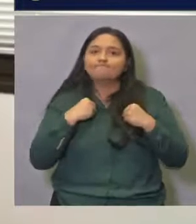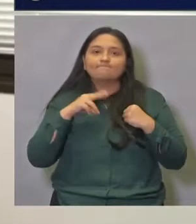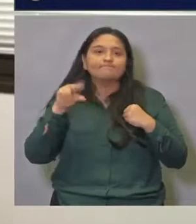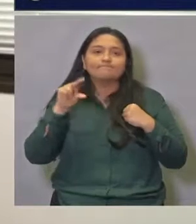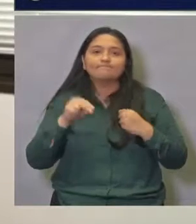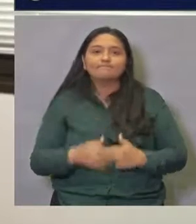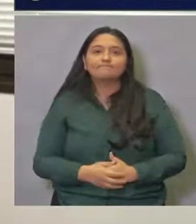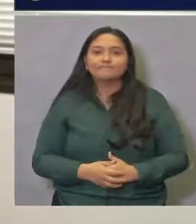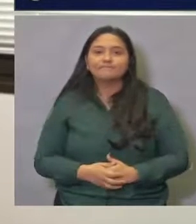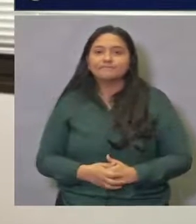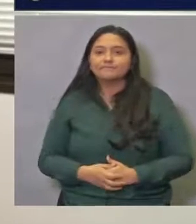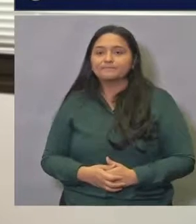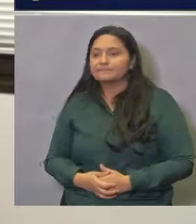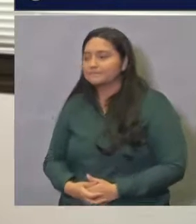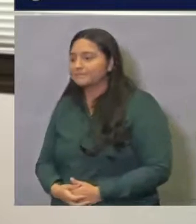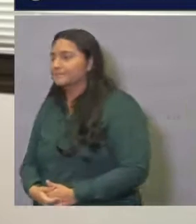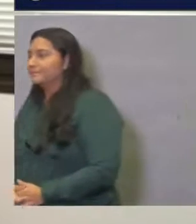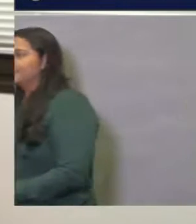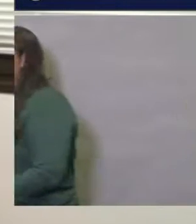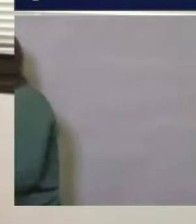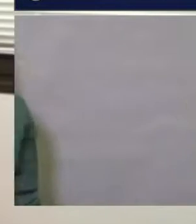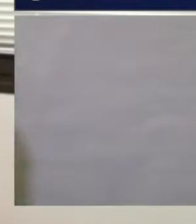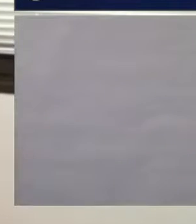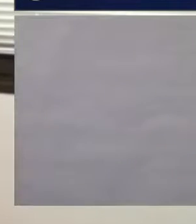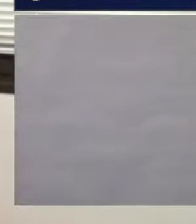ATACADAS. NUESTRA DIVERSIDAD EN